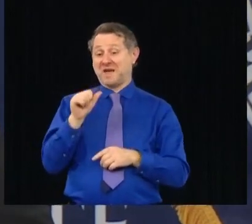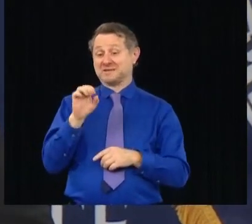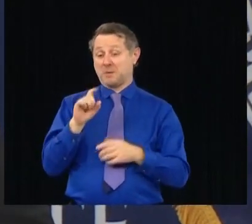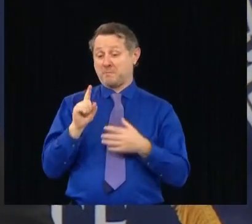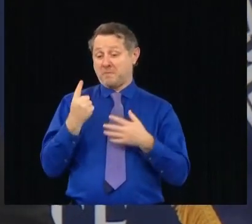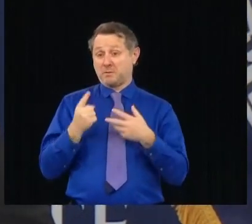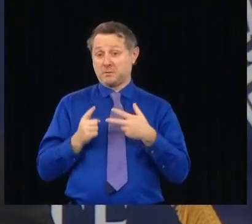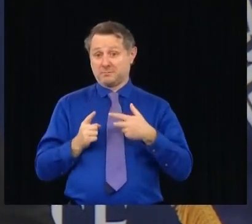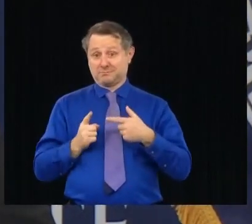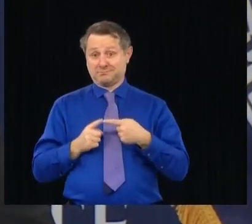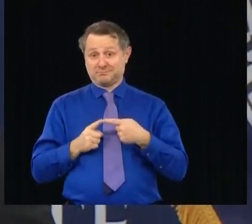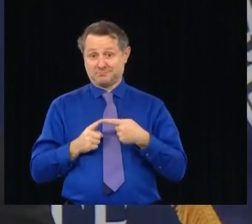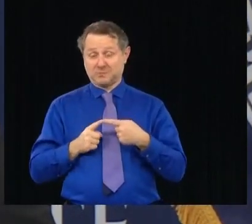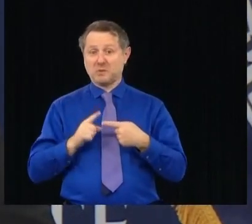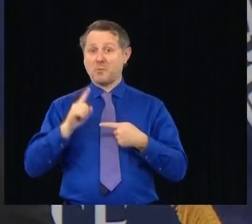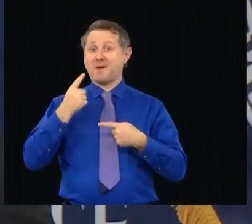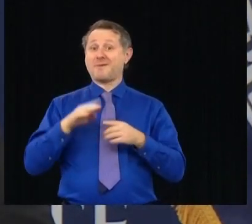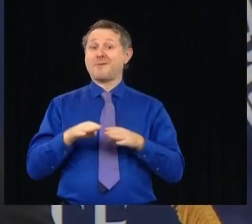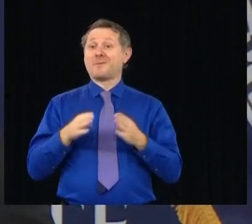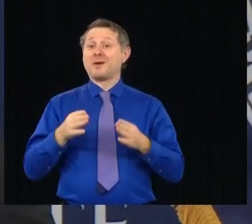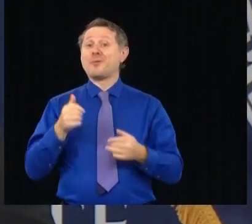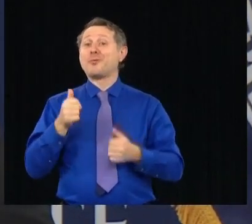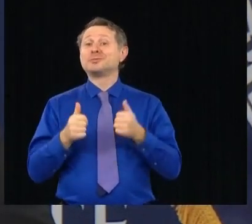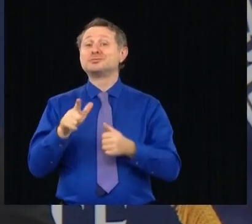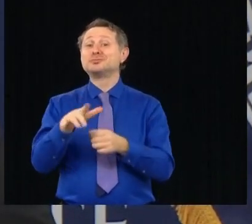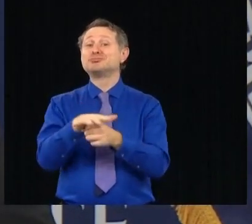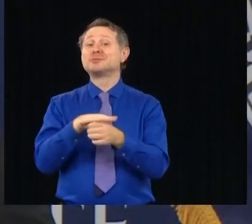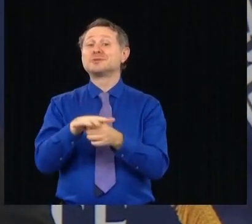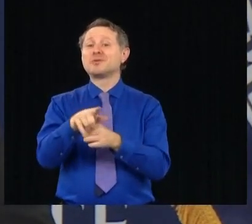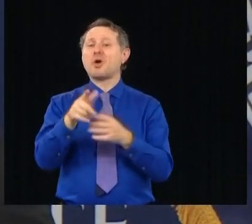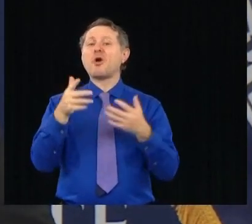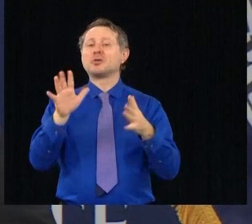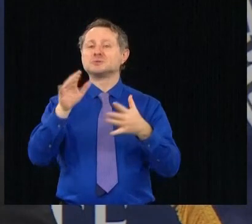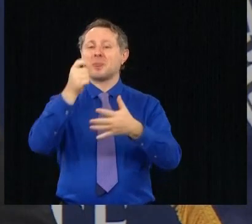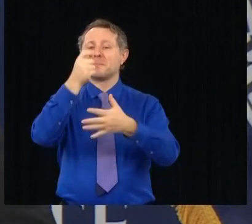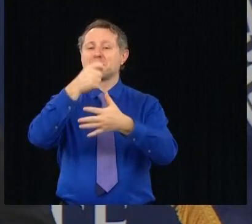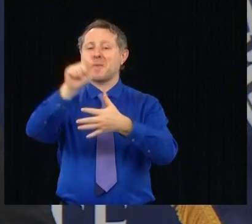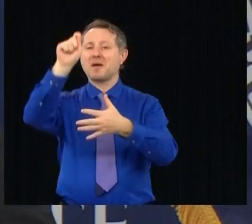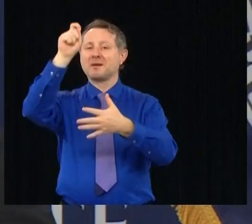AND MIKAYLA CAN CHIME IN.